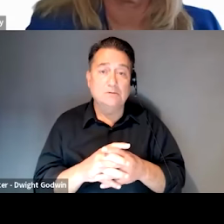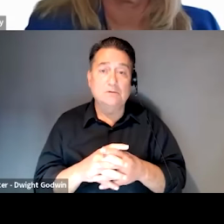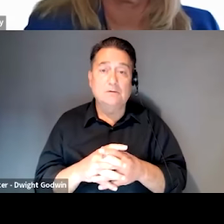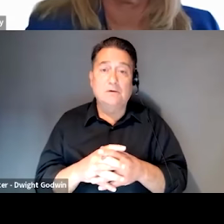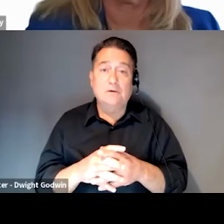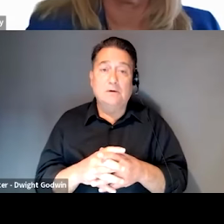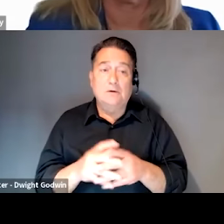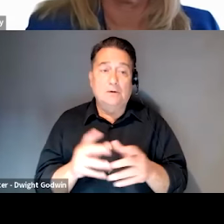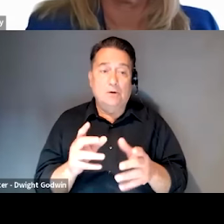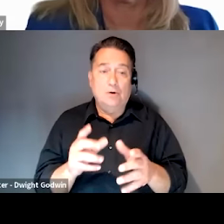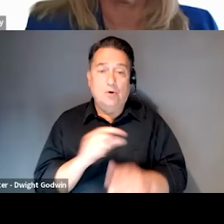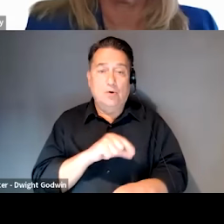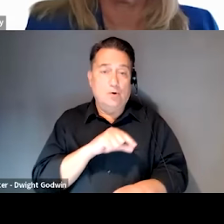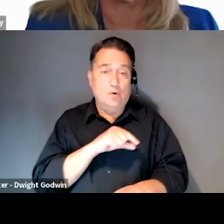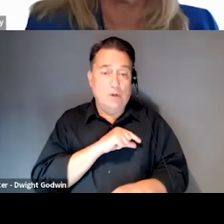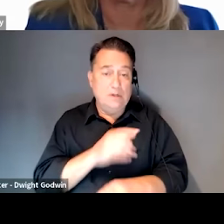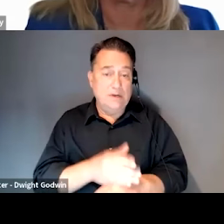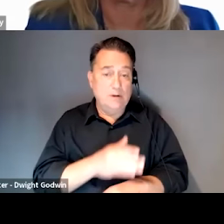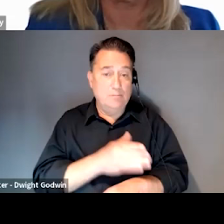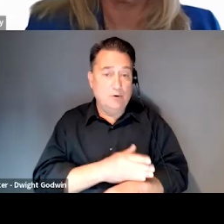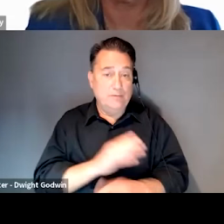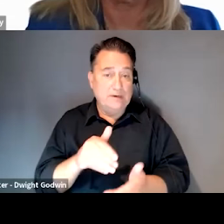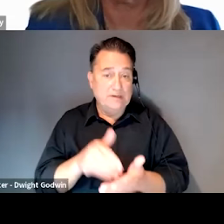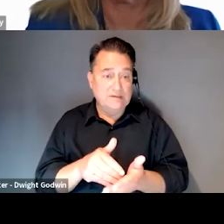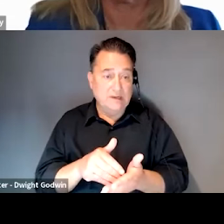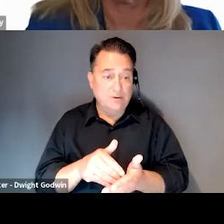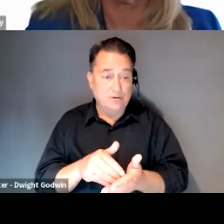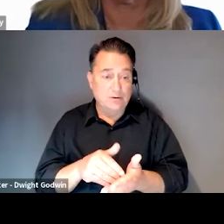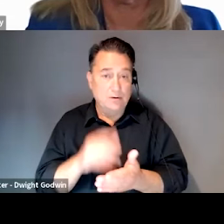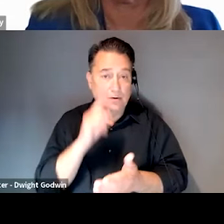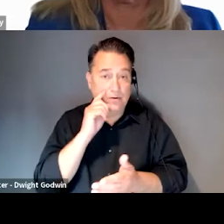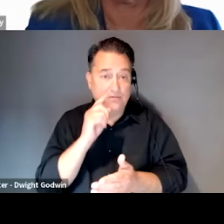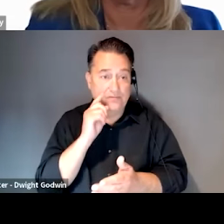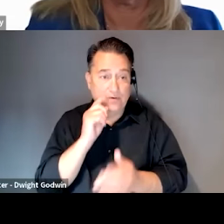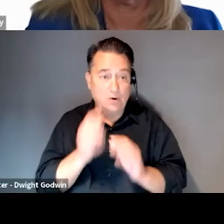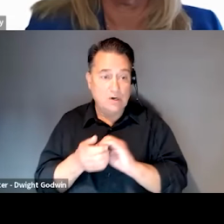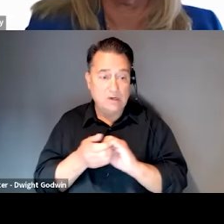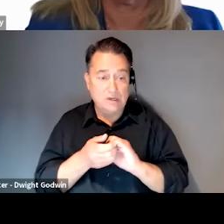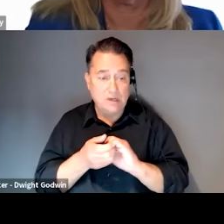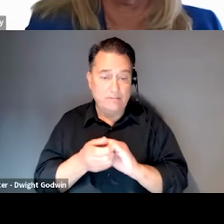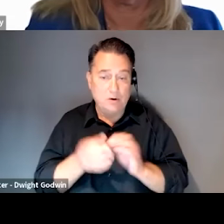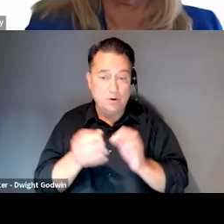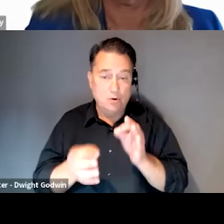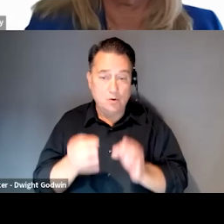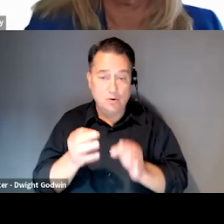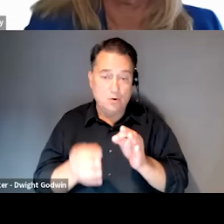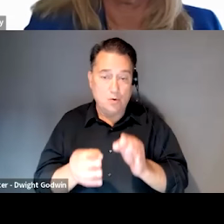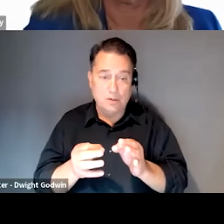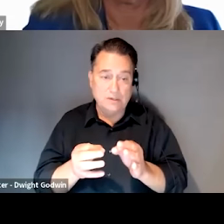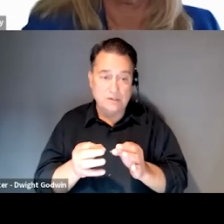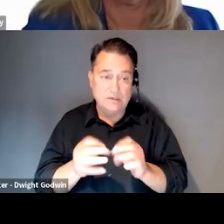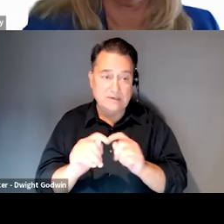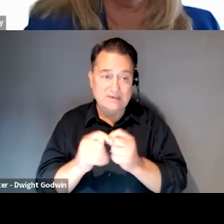The quality improvement Center for Collaborative Community Court Teams, it's a mouthful, but this was a three year project